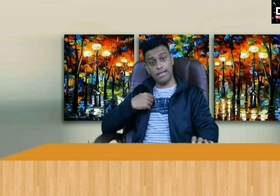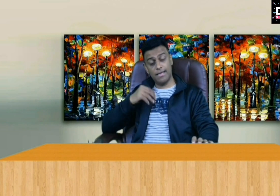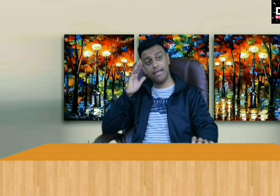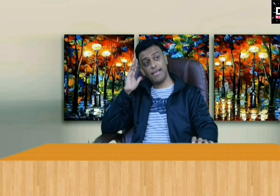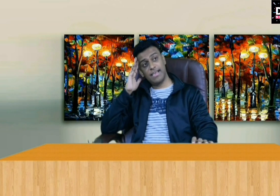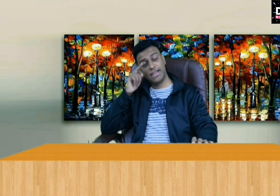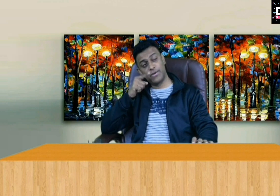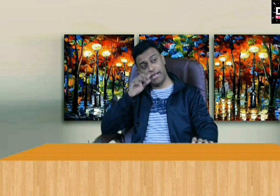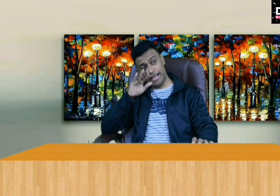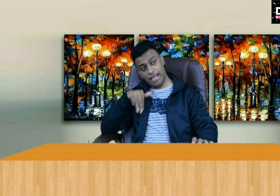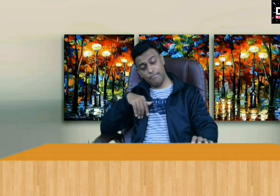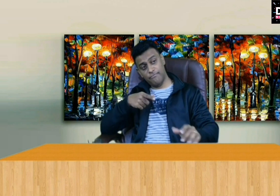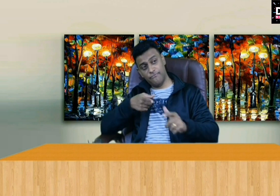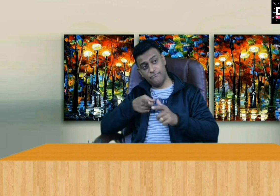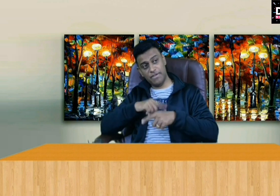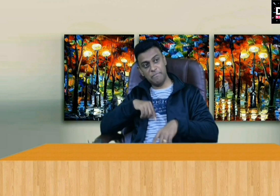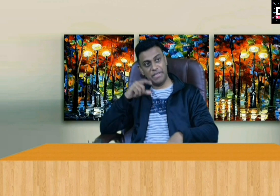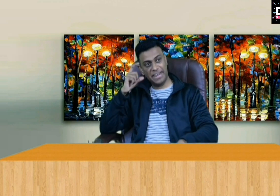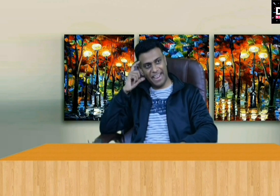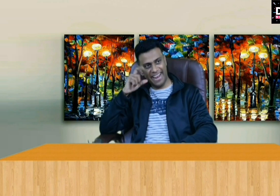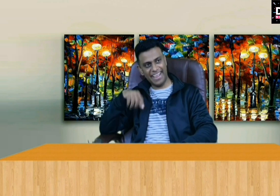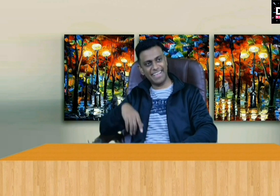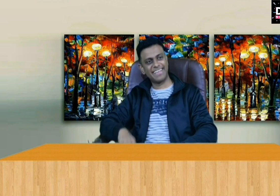I heard that you came from Delhi